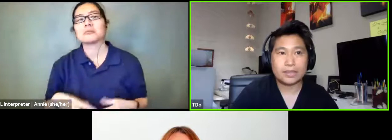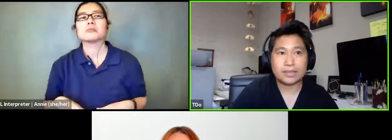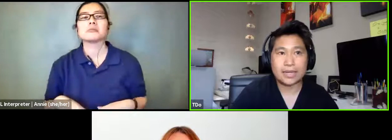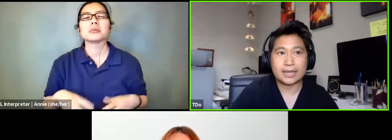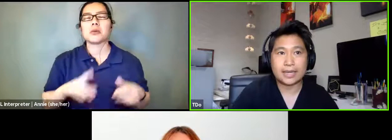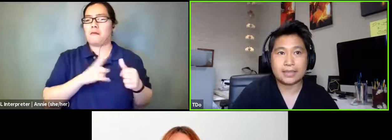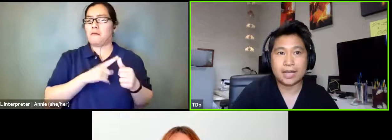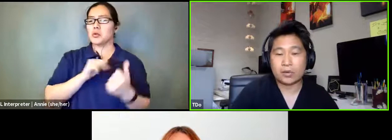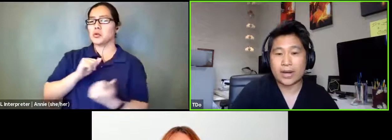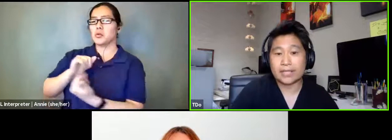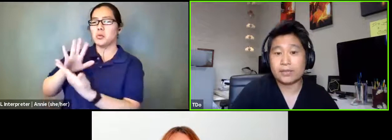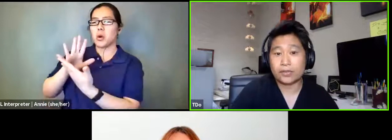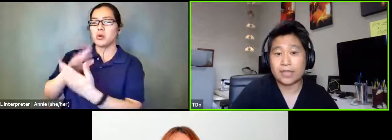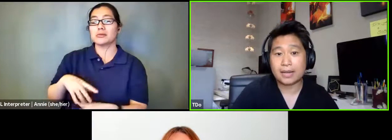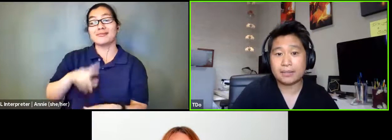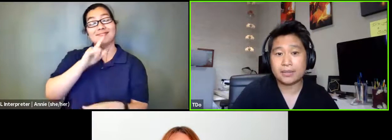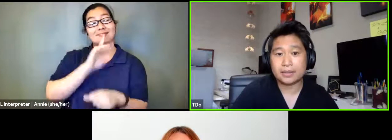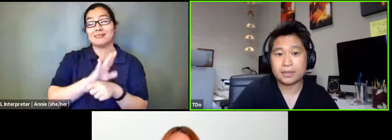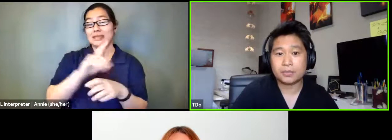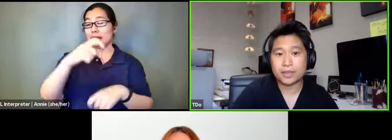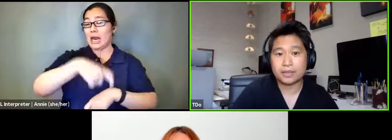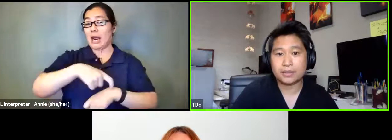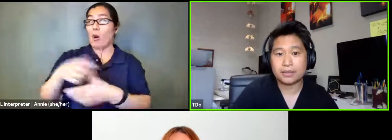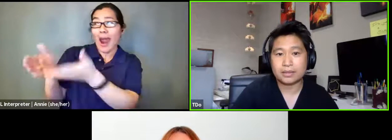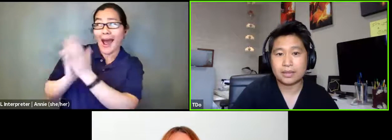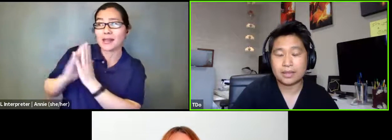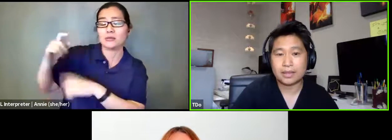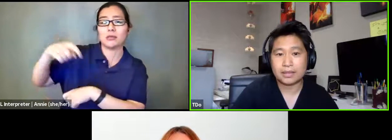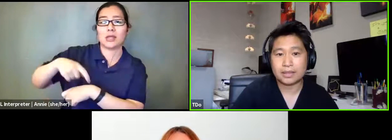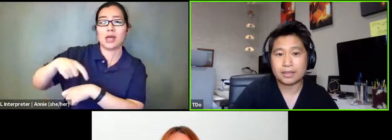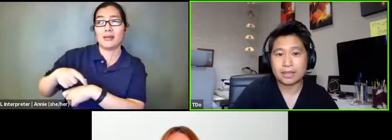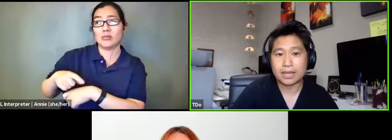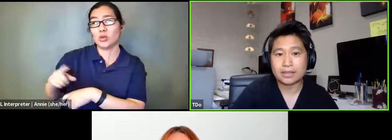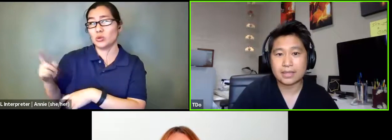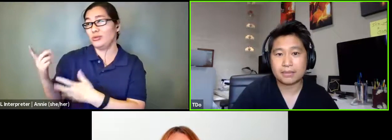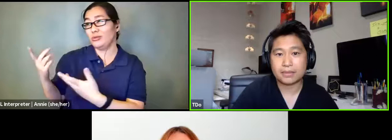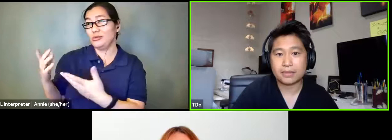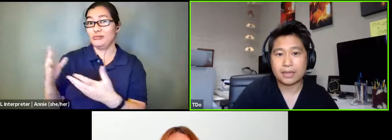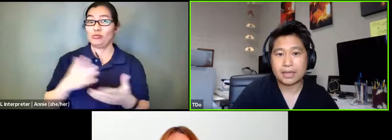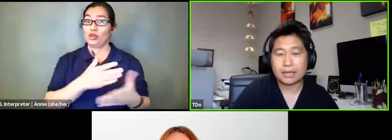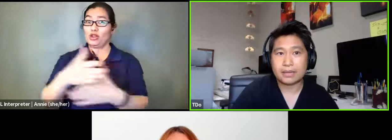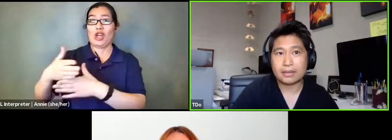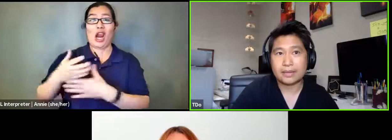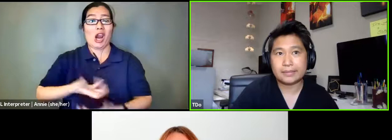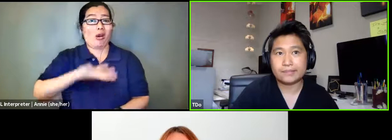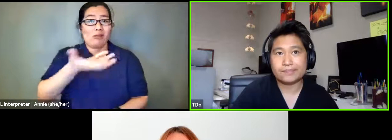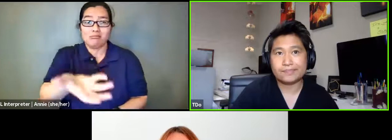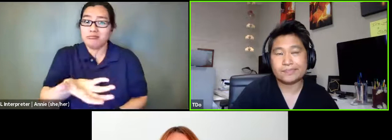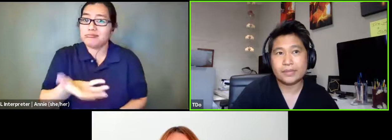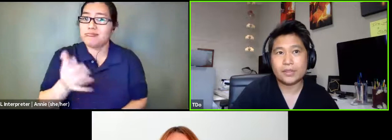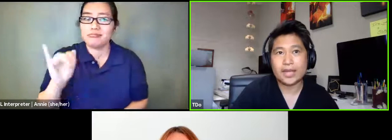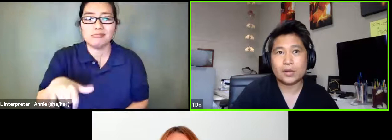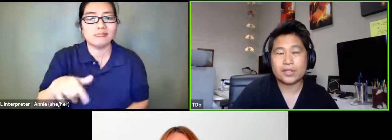just dedicating time or asking for time to speak I think is the next step. You can't go